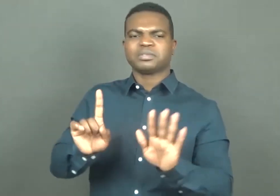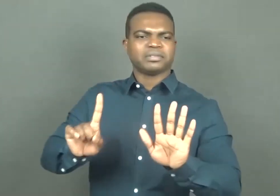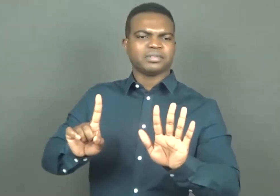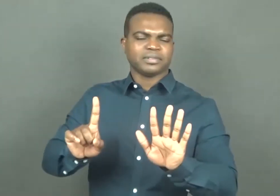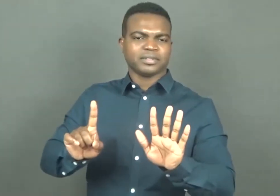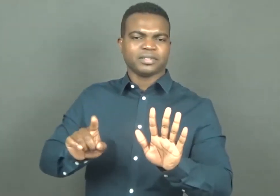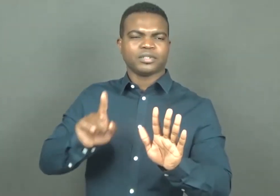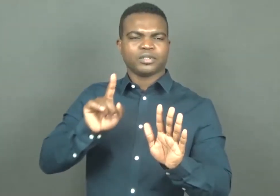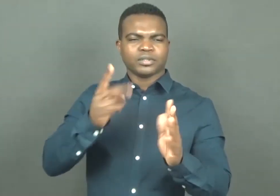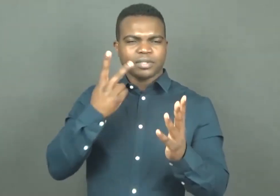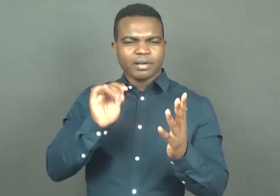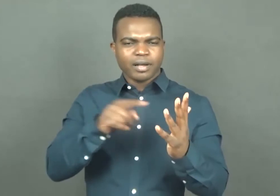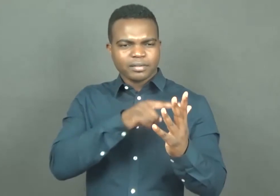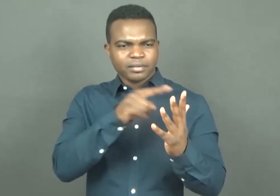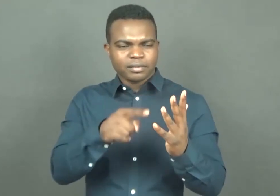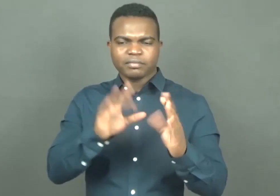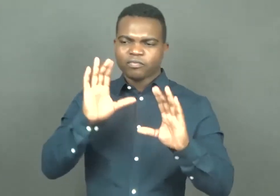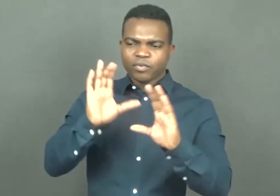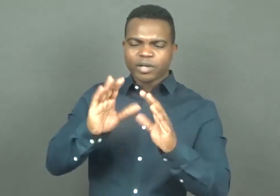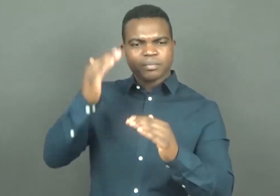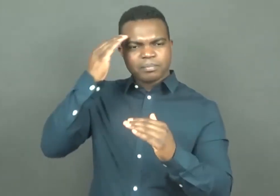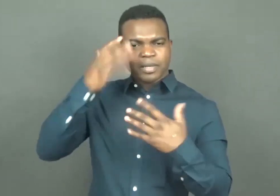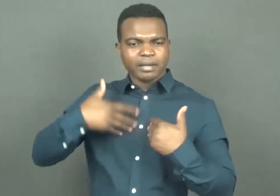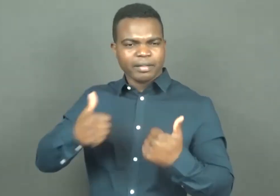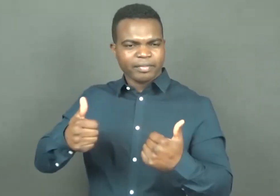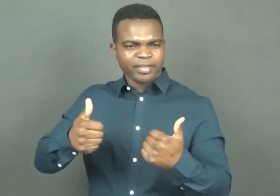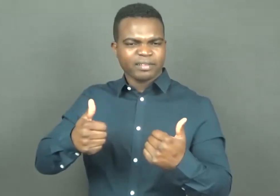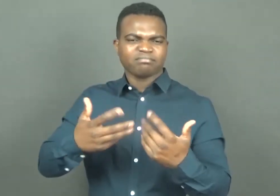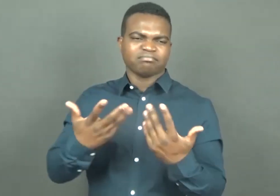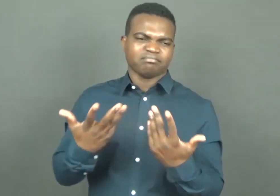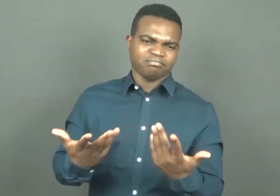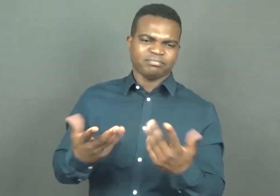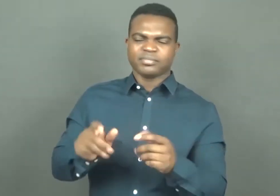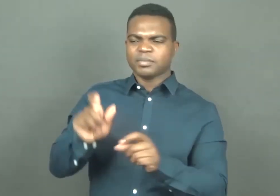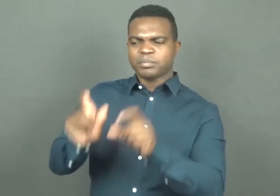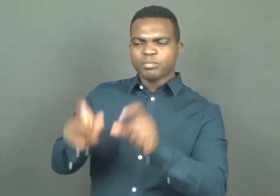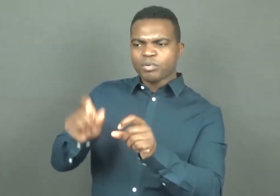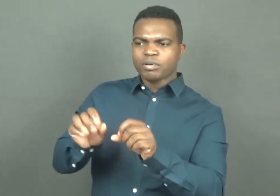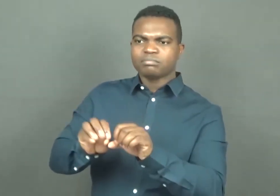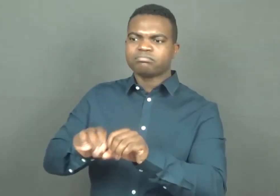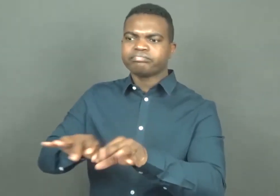or more. That can be a little bit subjective. So, we do know that it is useful for comparing